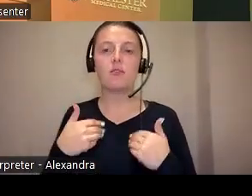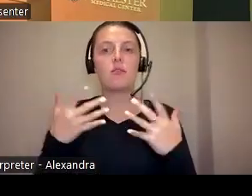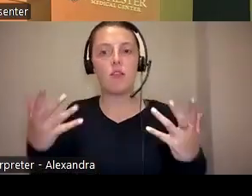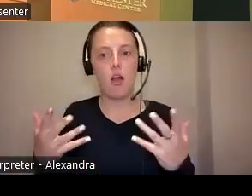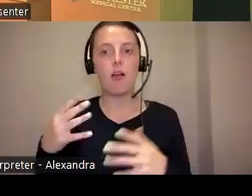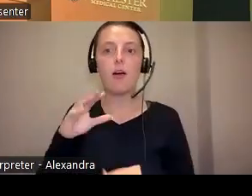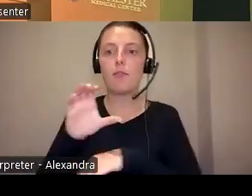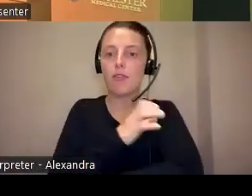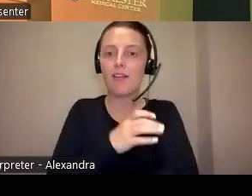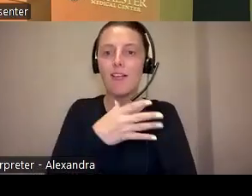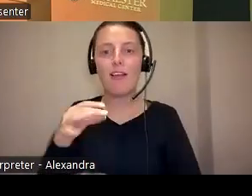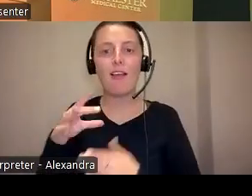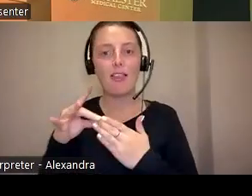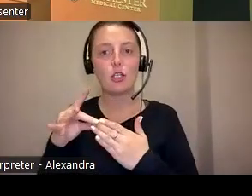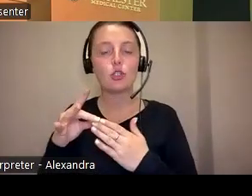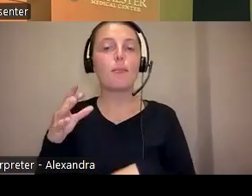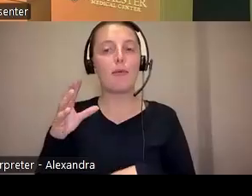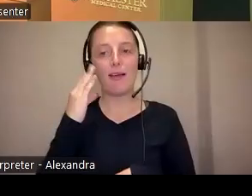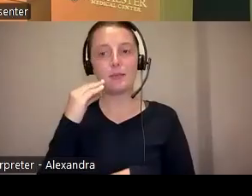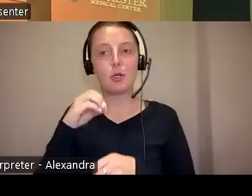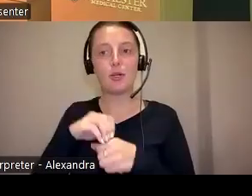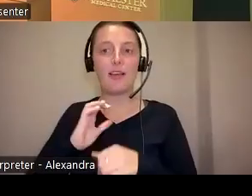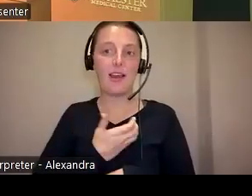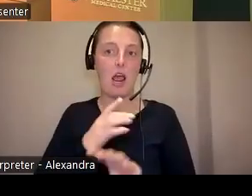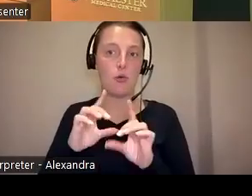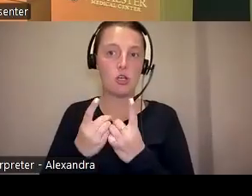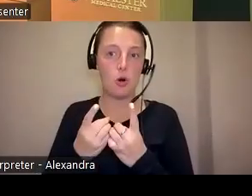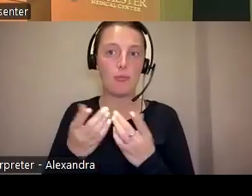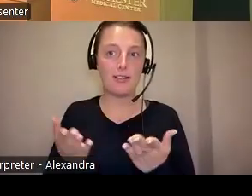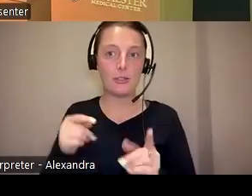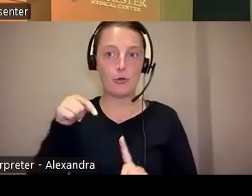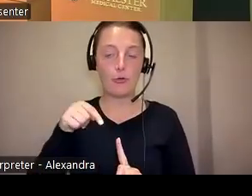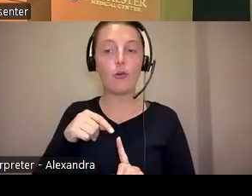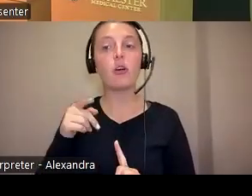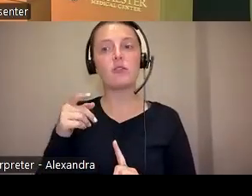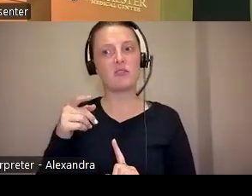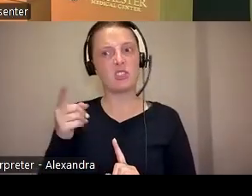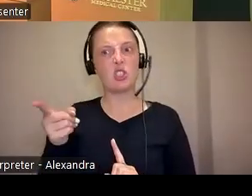um, here in our department predominantly at Strong Recovery uh, where she spent over 18 years uh,